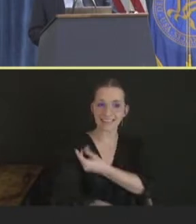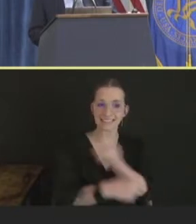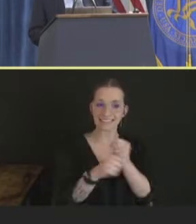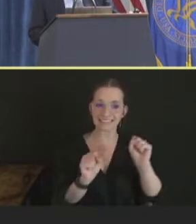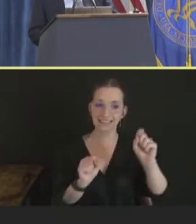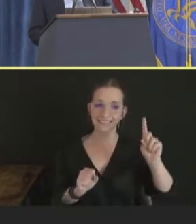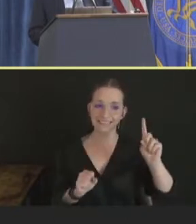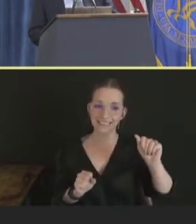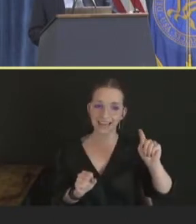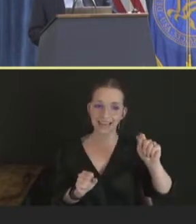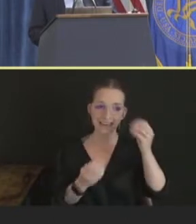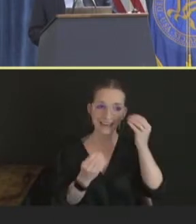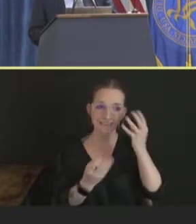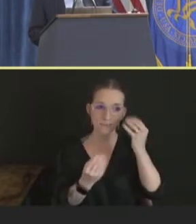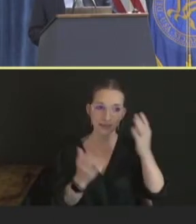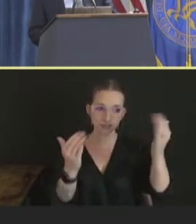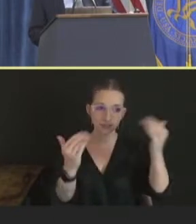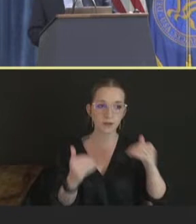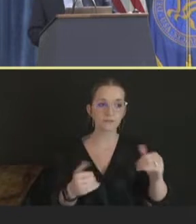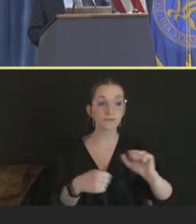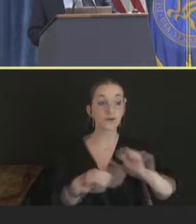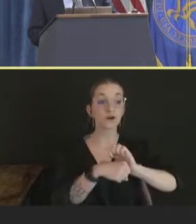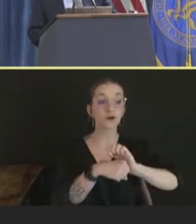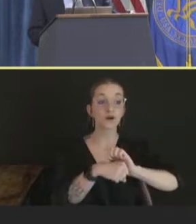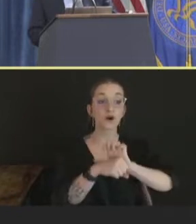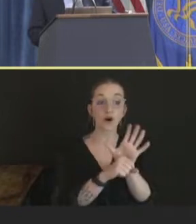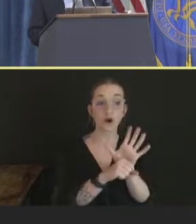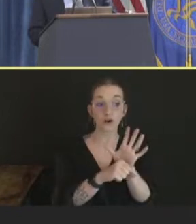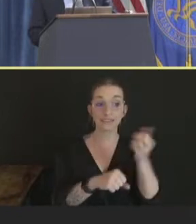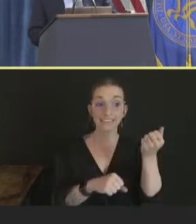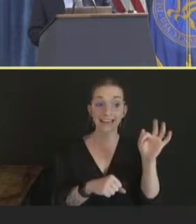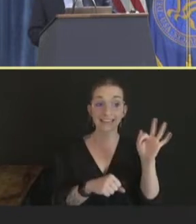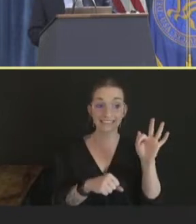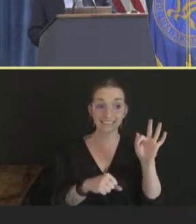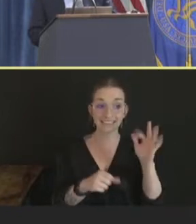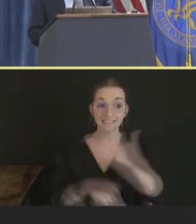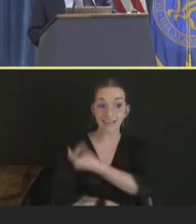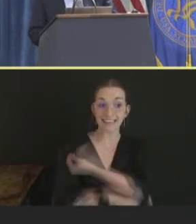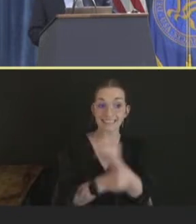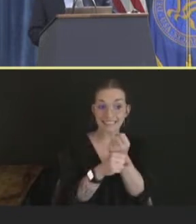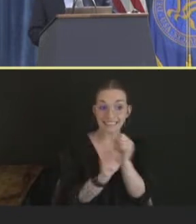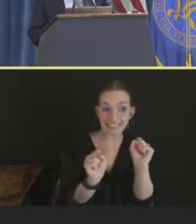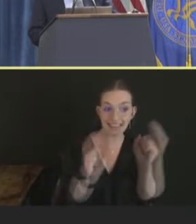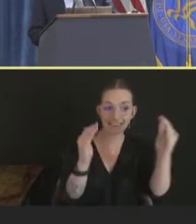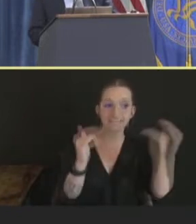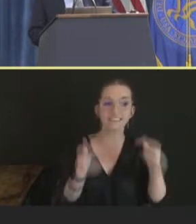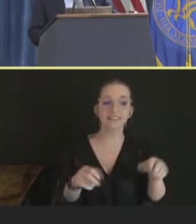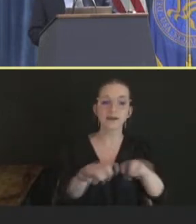Next, we'll hear from experts around COVID-19 vaccine safety followed by a panel about monkeypox vaccine safety.